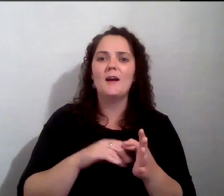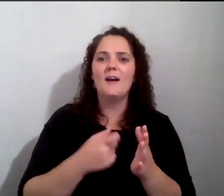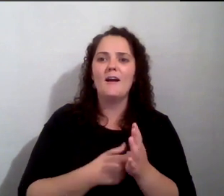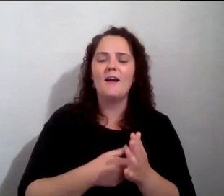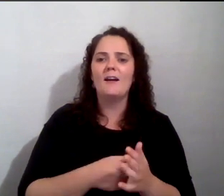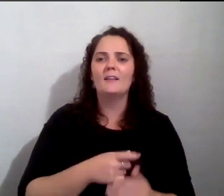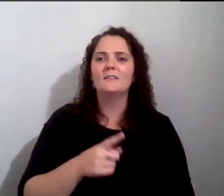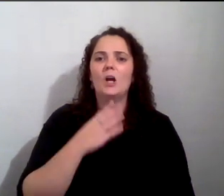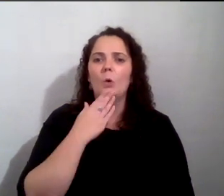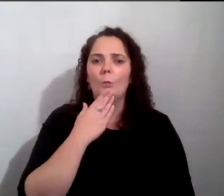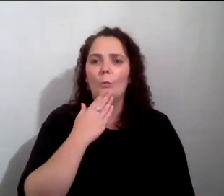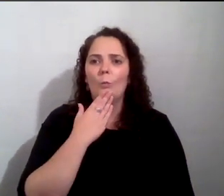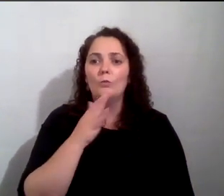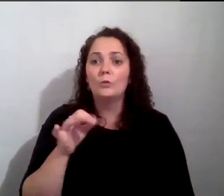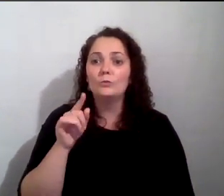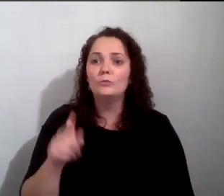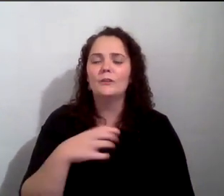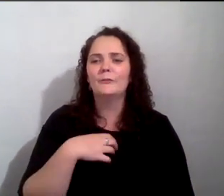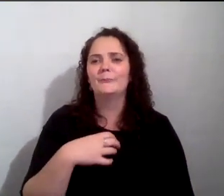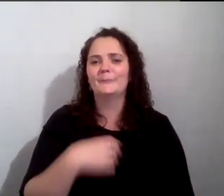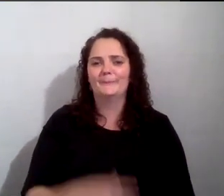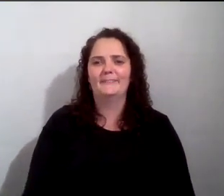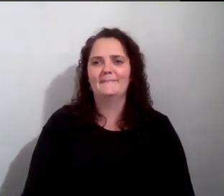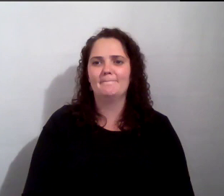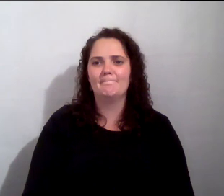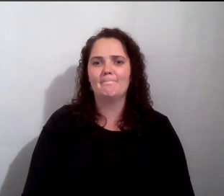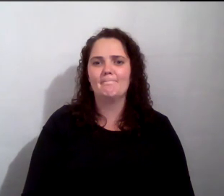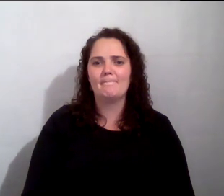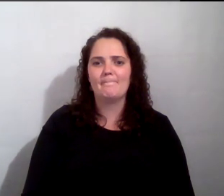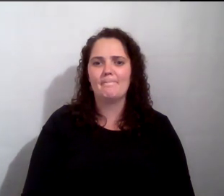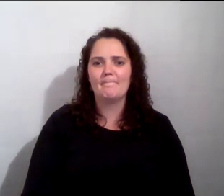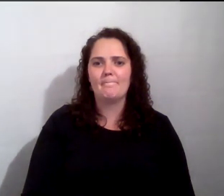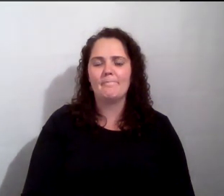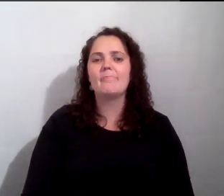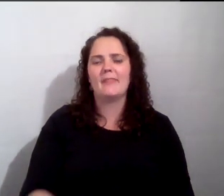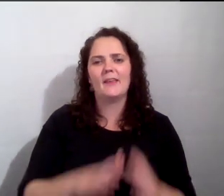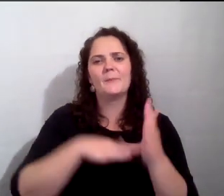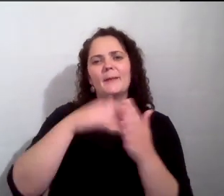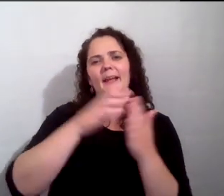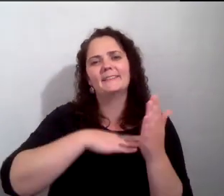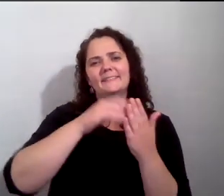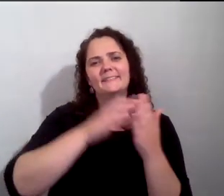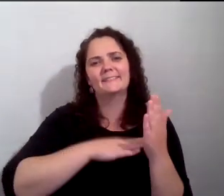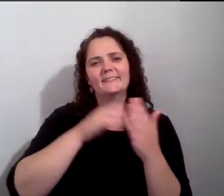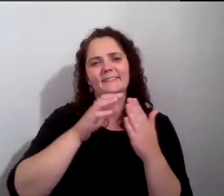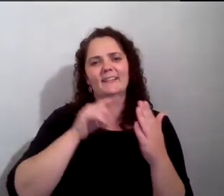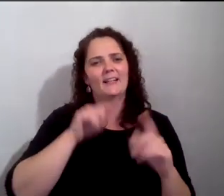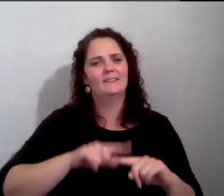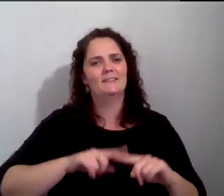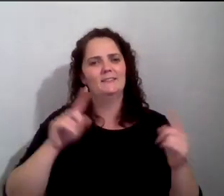Yeah no painting has picked you a bit – Yeah yeah but it's not –